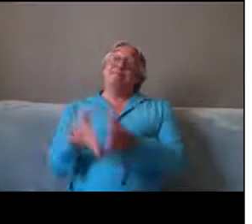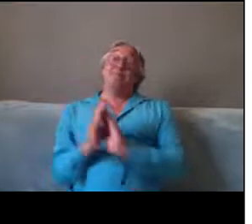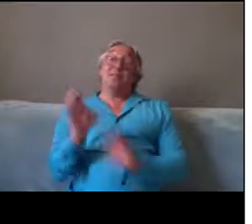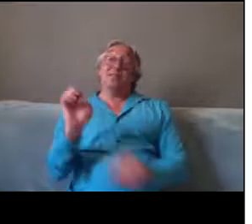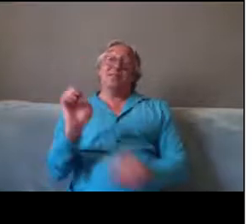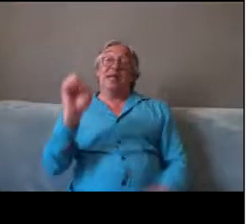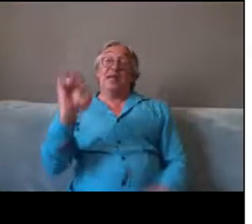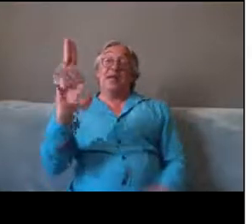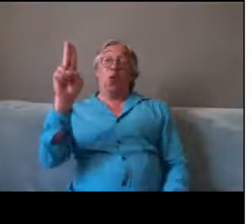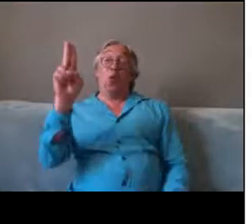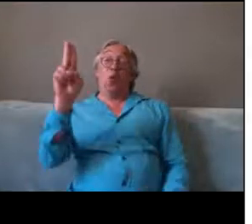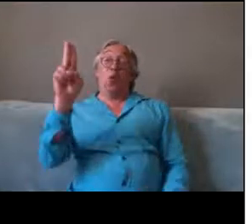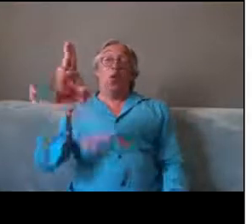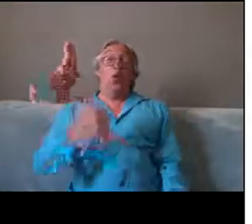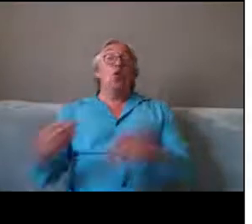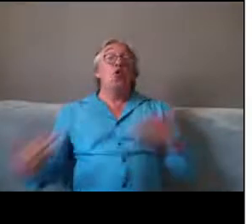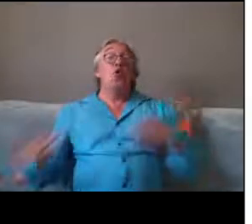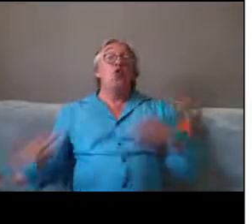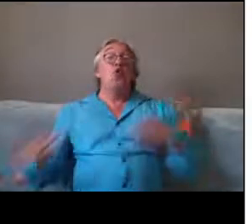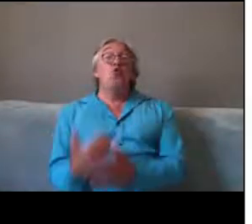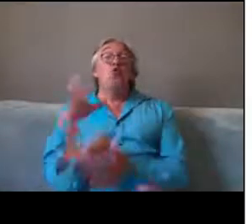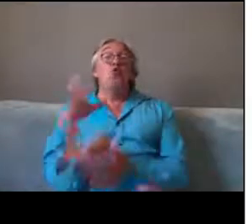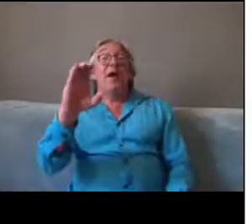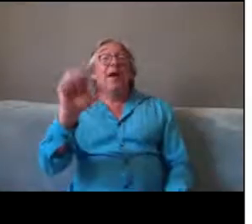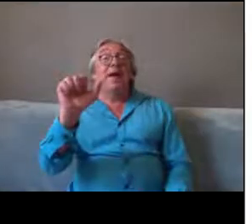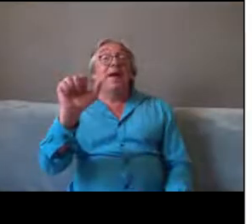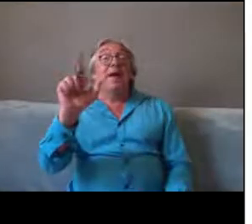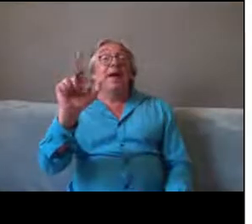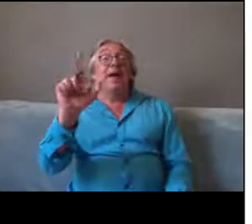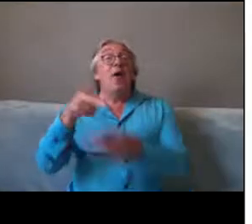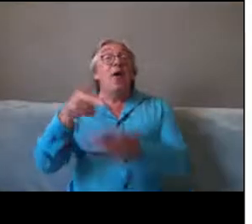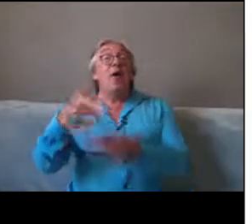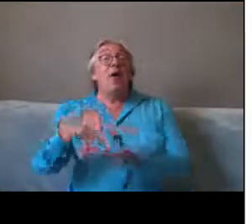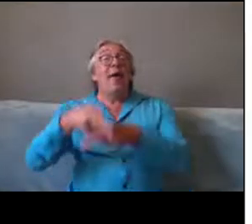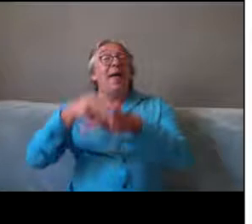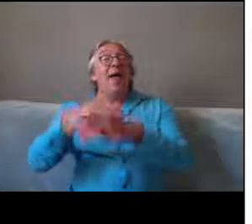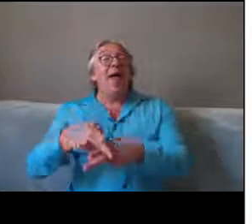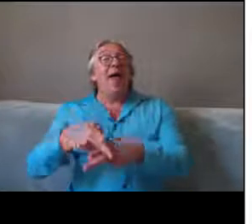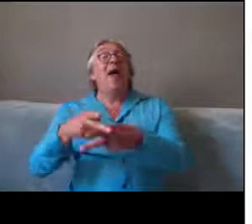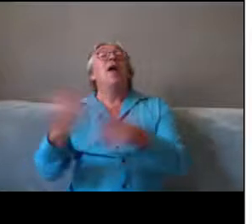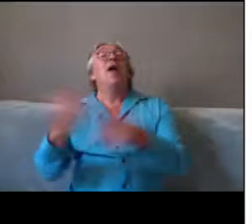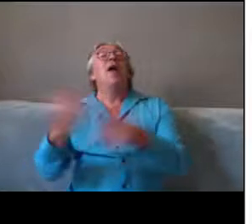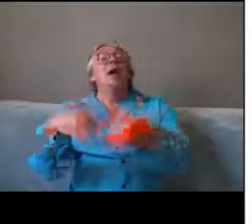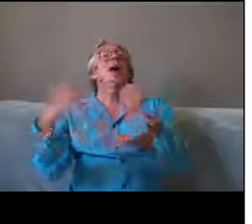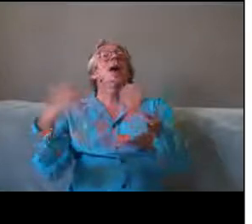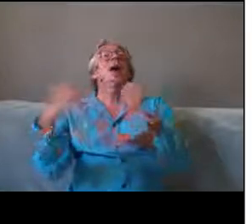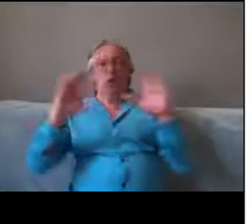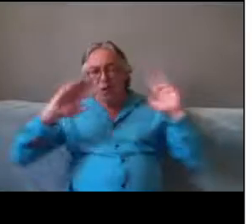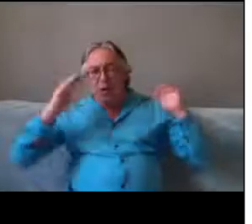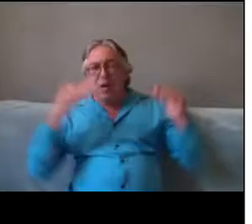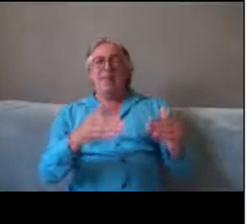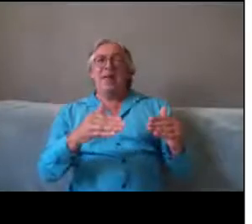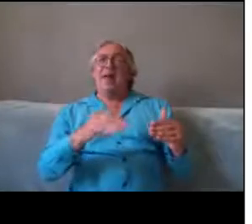an overview of what we can expect from the future programme. First of all, you can expect that inclusion